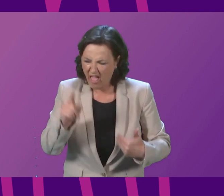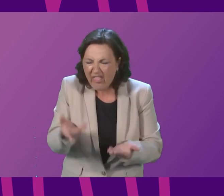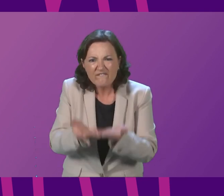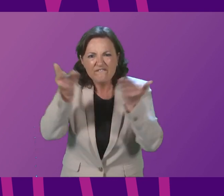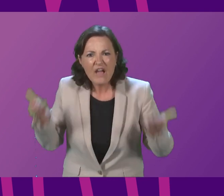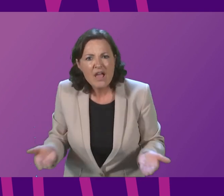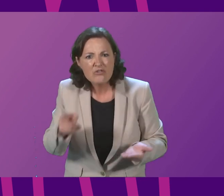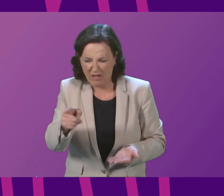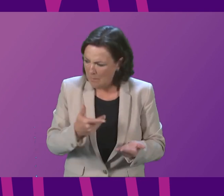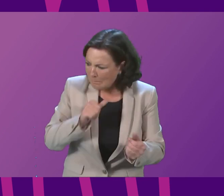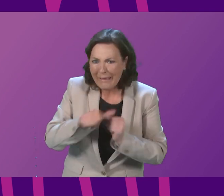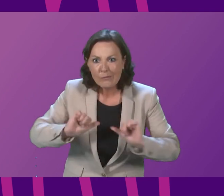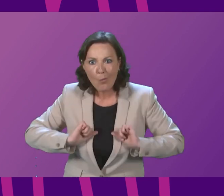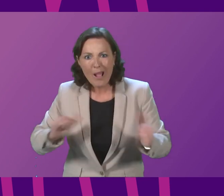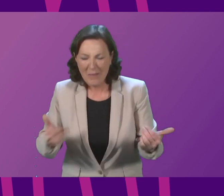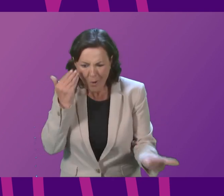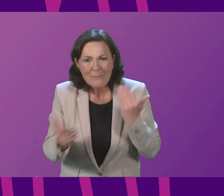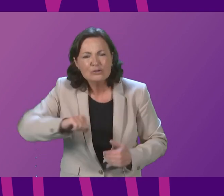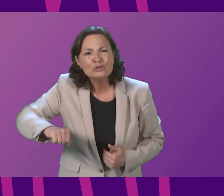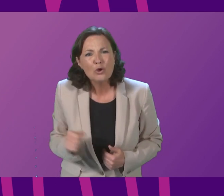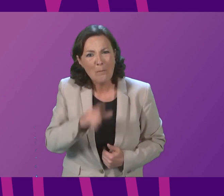have better wellbeing than Scotland as part of the UK.